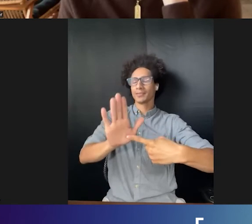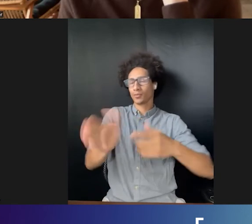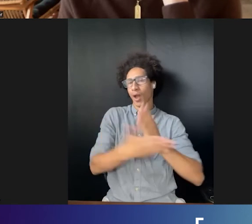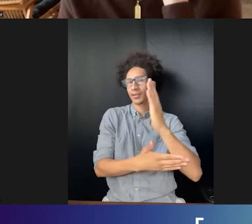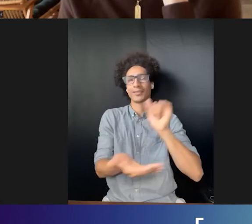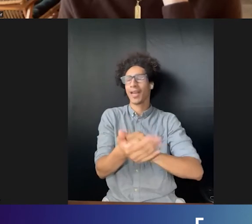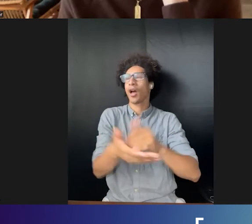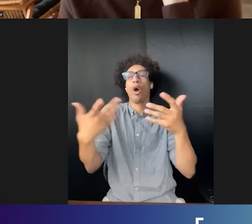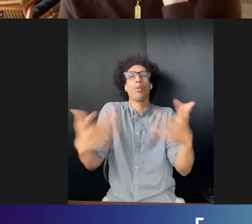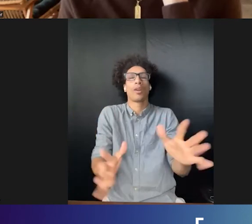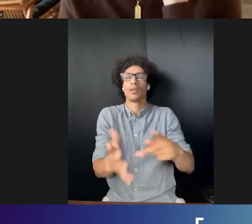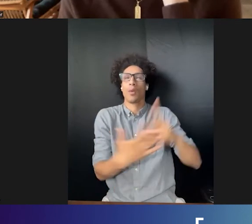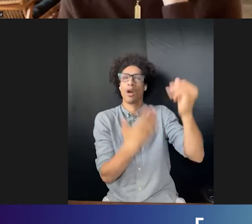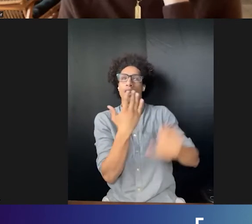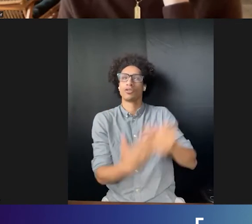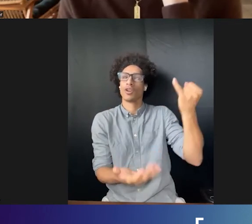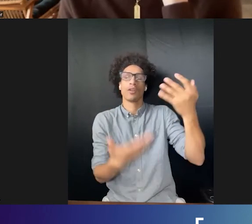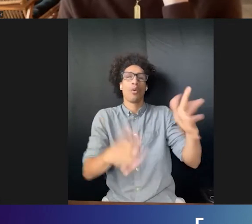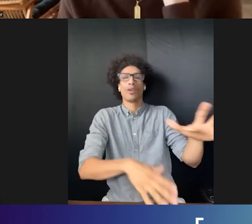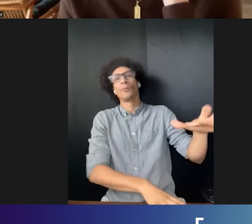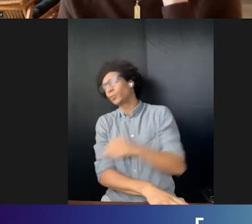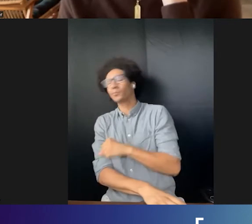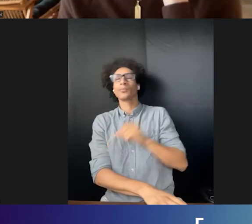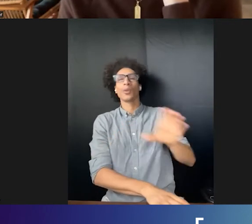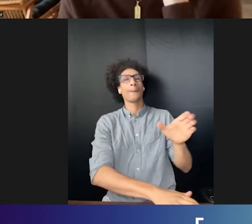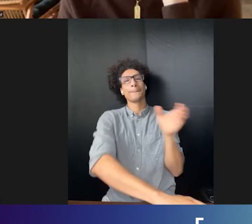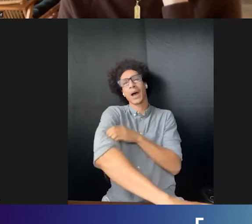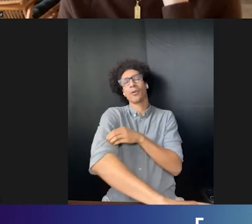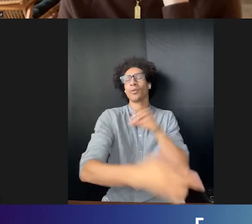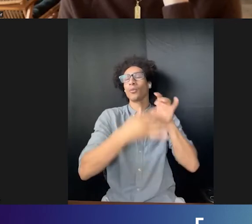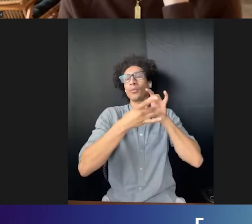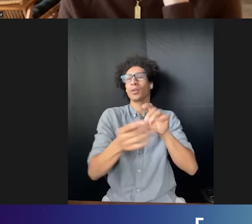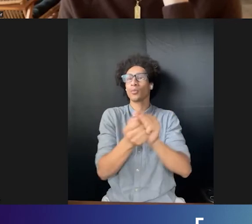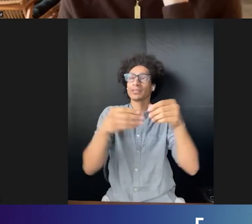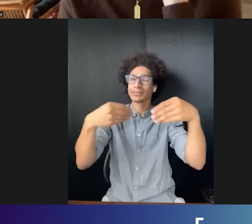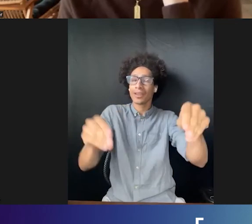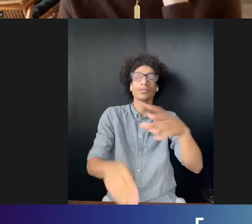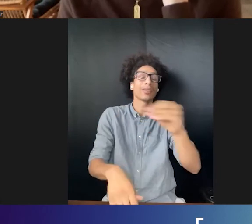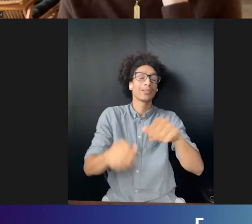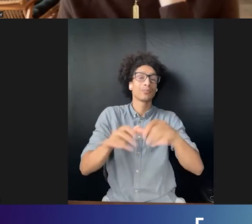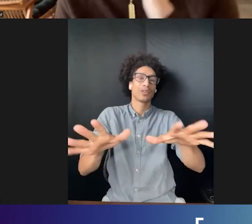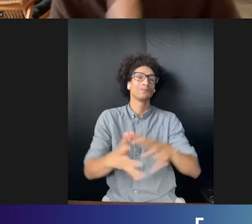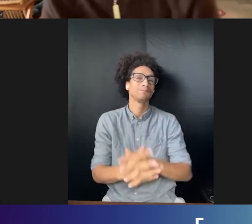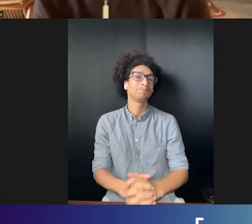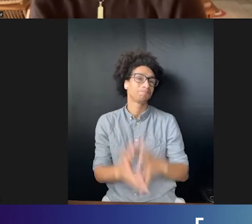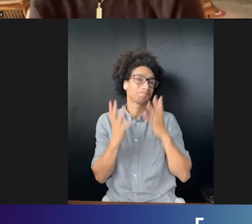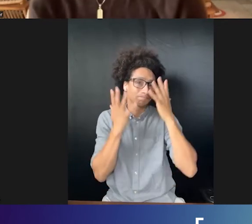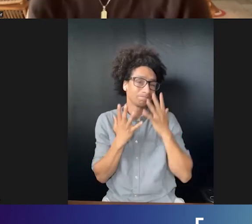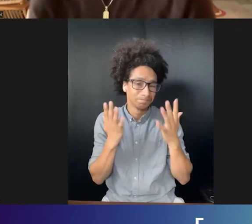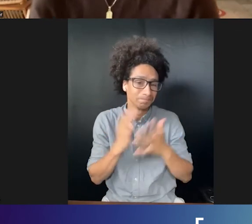and the filmmaker at a disadvantage when it comes to sales and distribution. We have time for a few more and I wanted to go to maybe take a couple